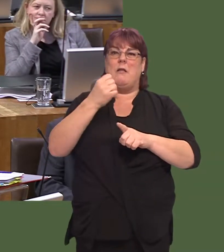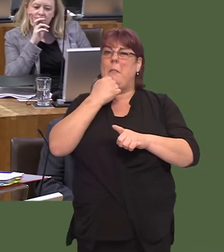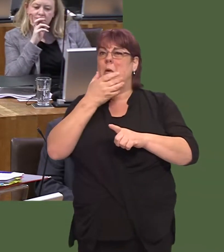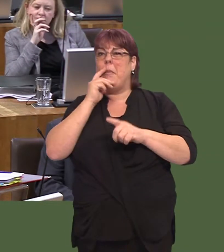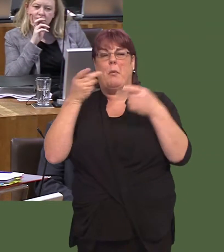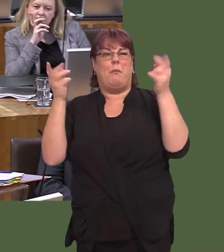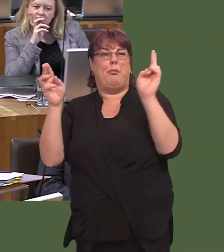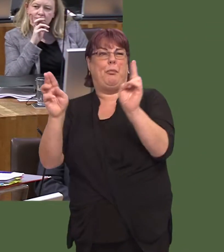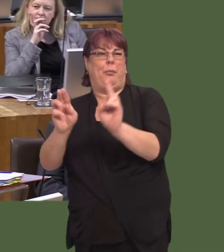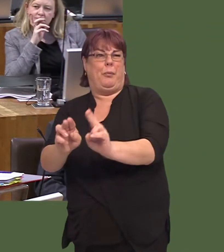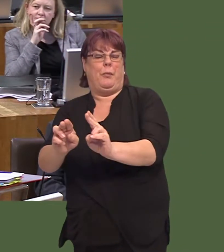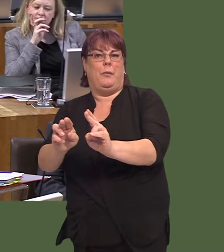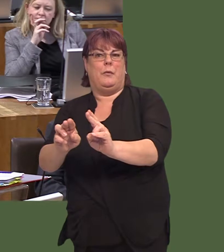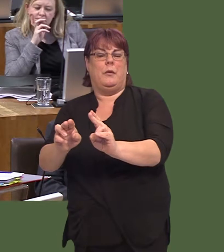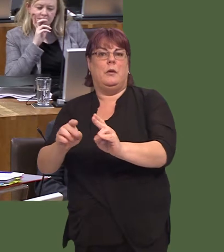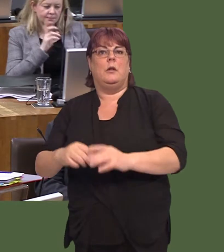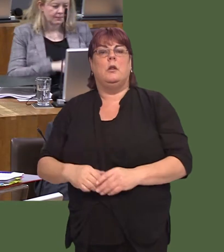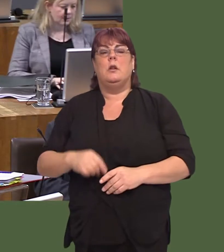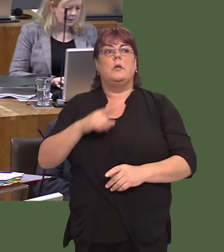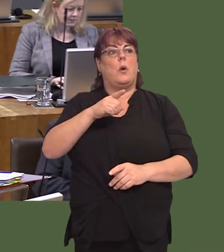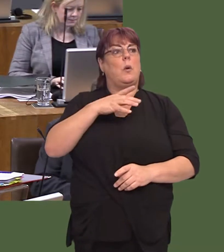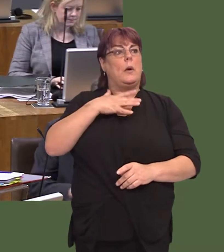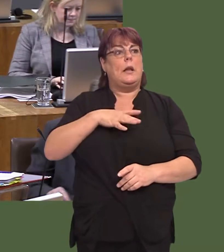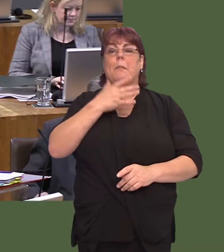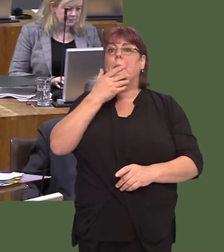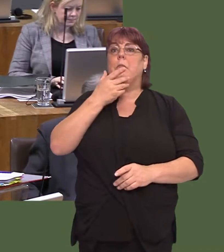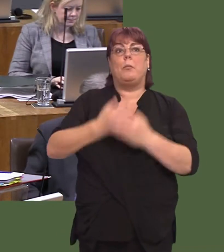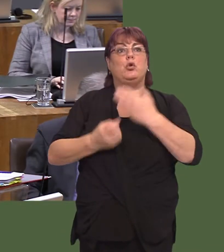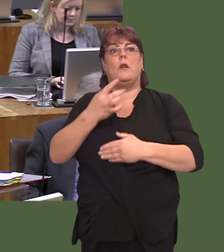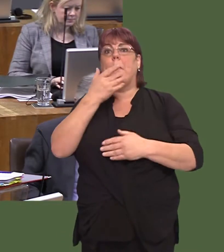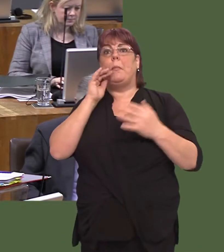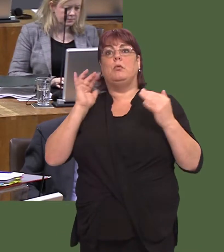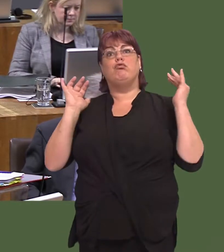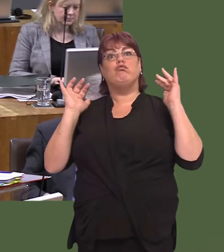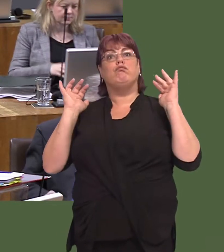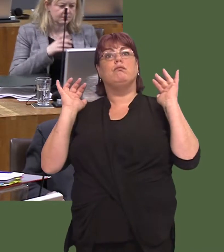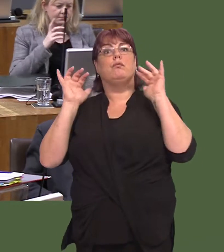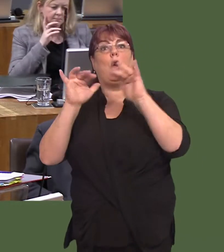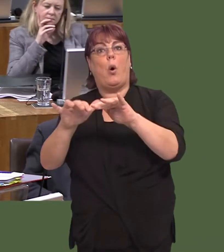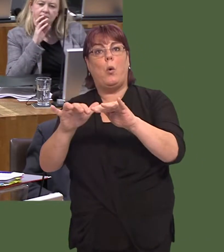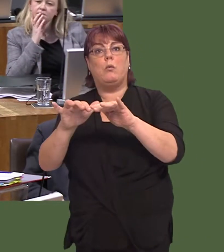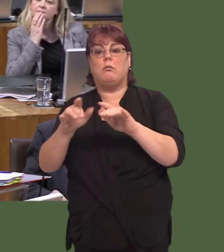We need to make sure that people have a place to go in villages where they live, through pubs, for example.